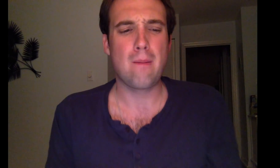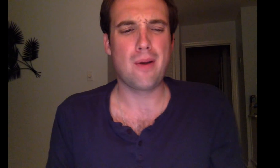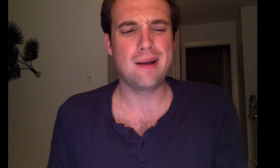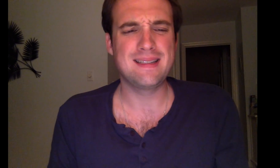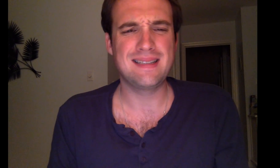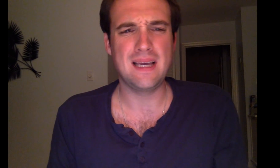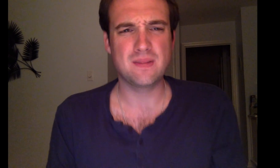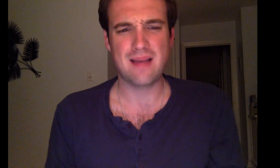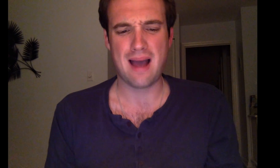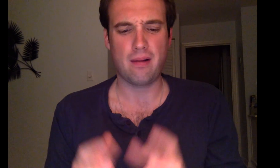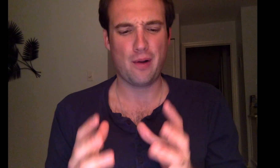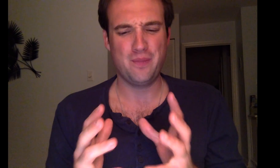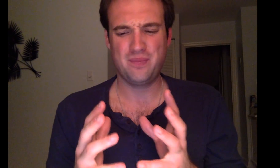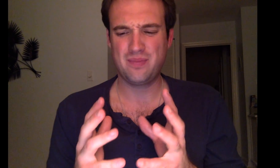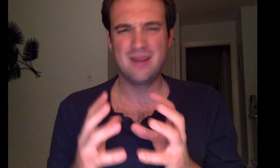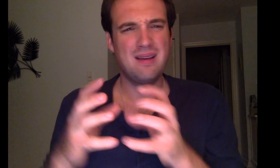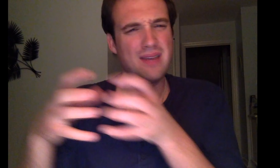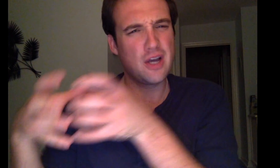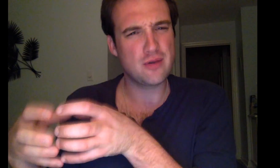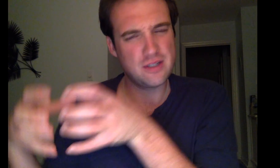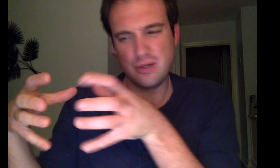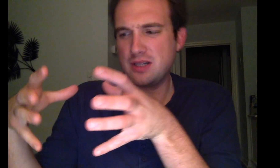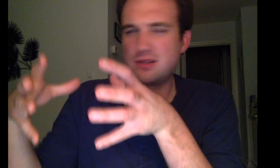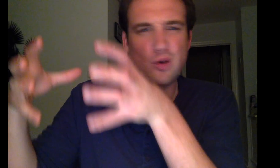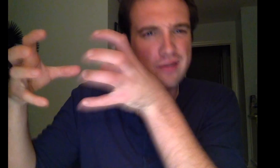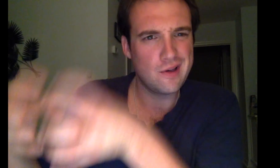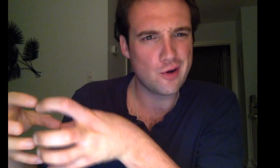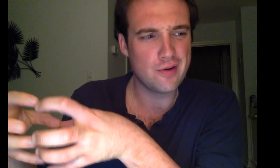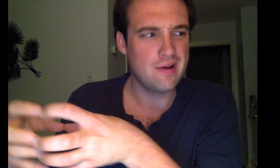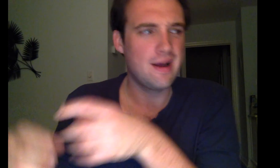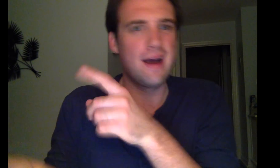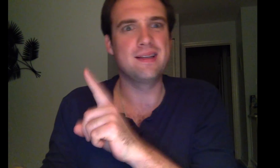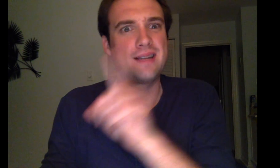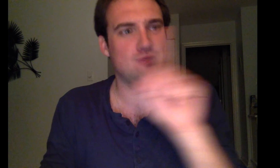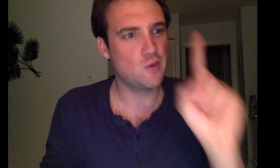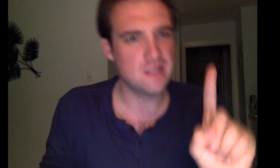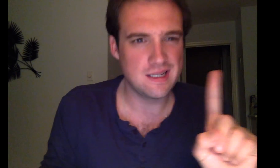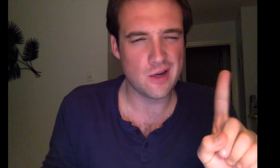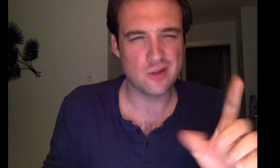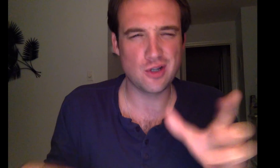But it seems that uh, the hearing students are here and the deaf student is here.